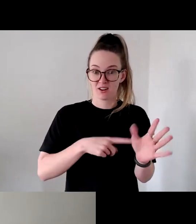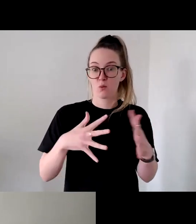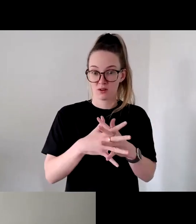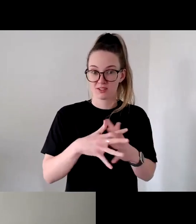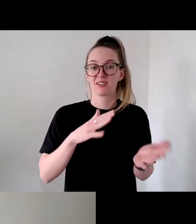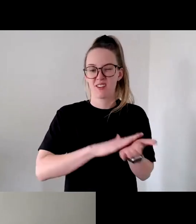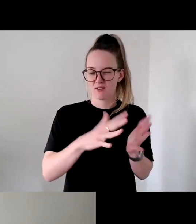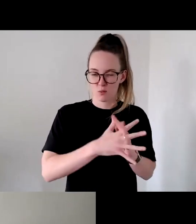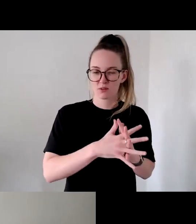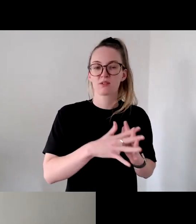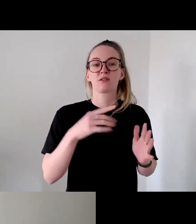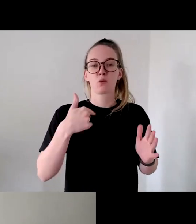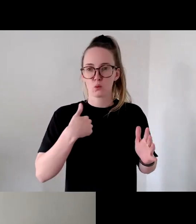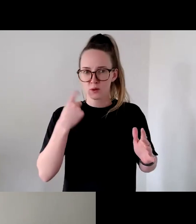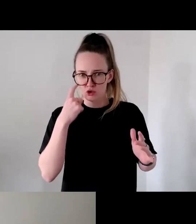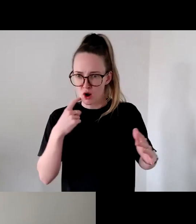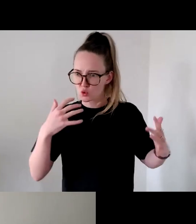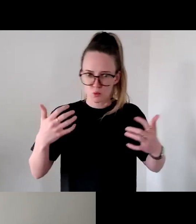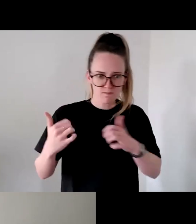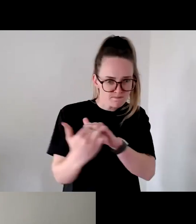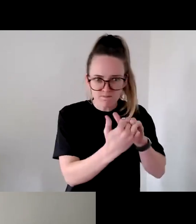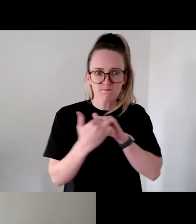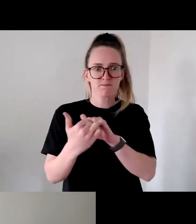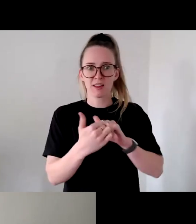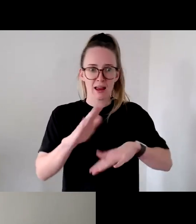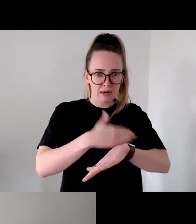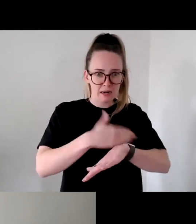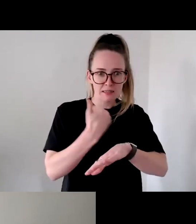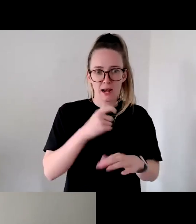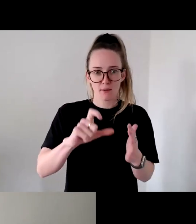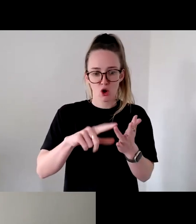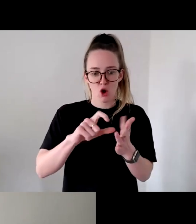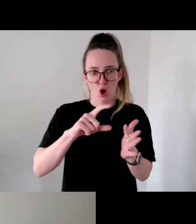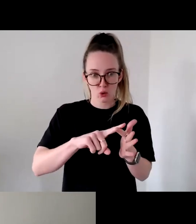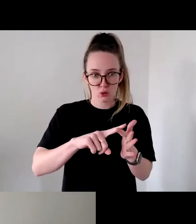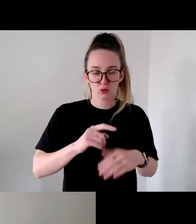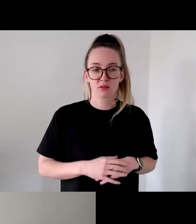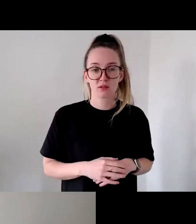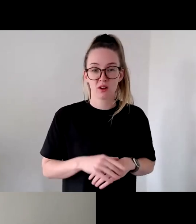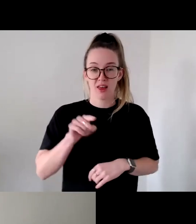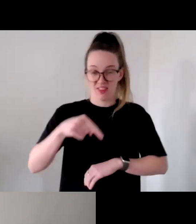they looked at doing that Code. At that point, I had been an employment lawyer for a long time and